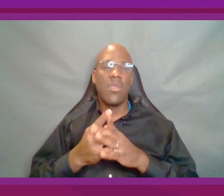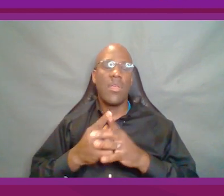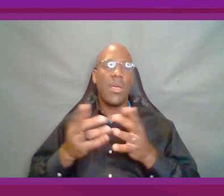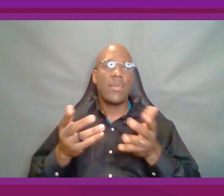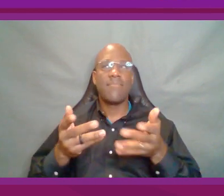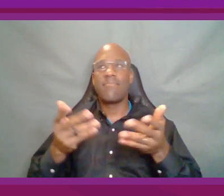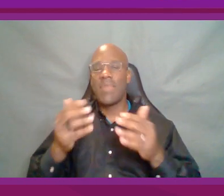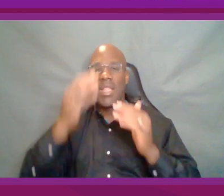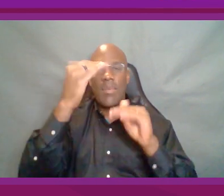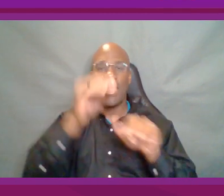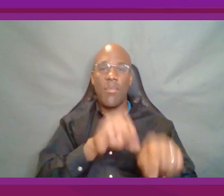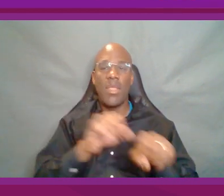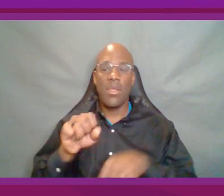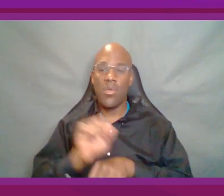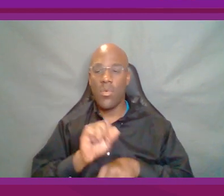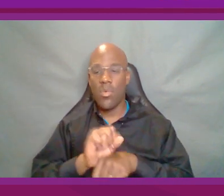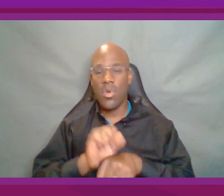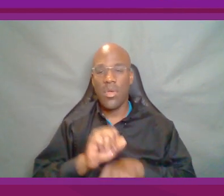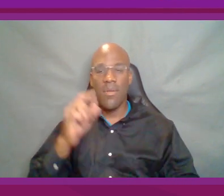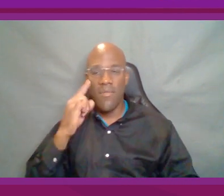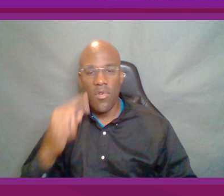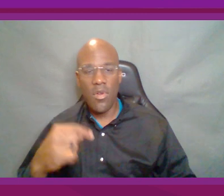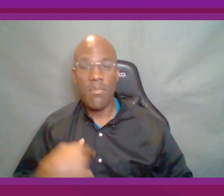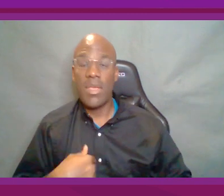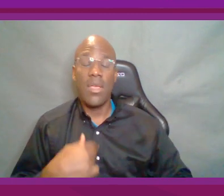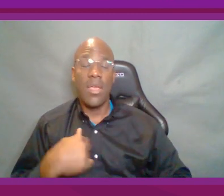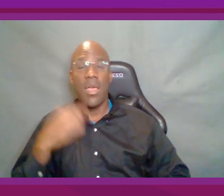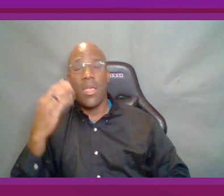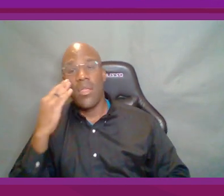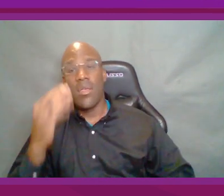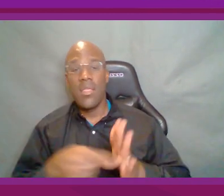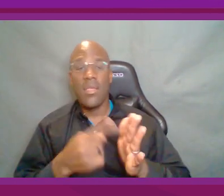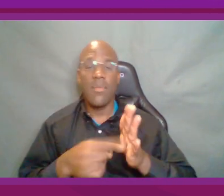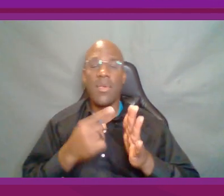limited uh um ability to work simply for - you know for me, I know that